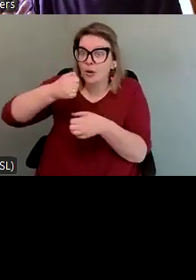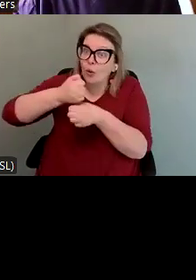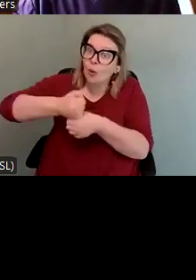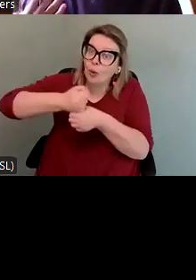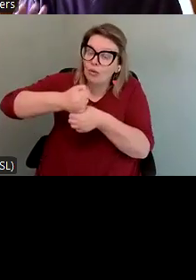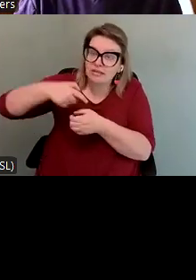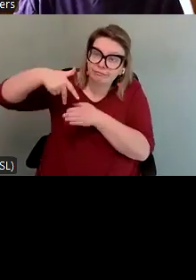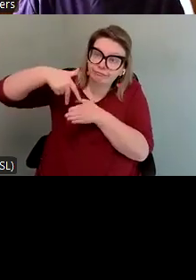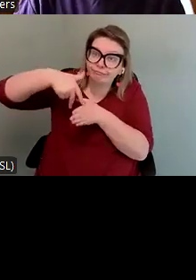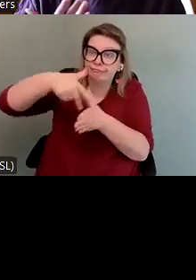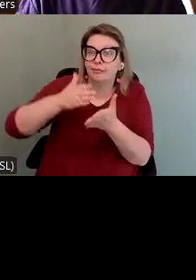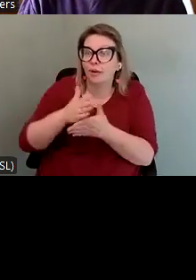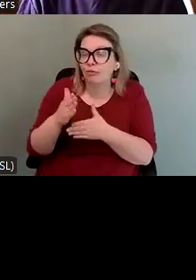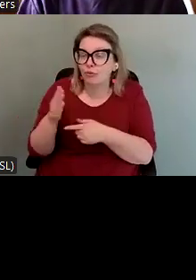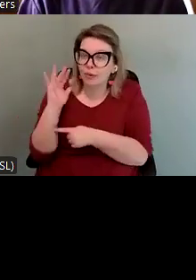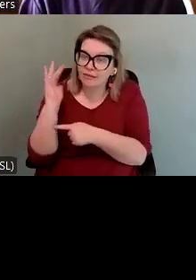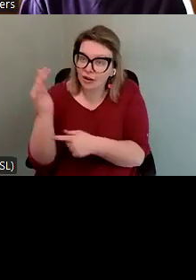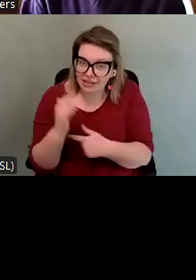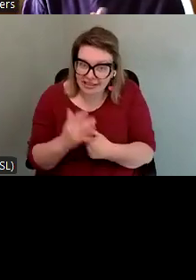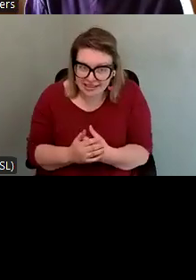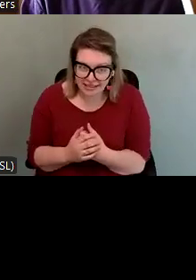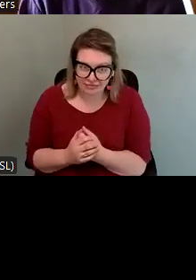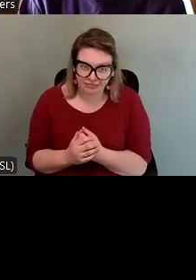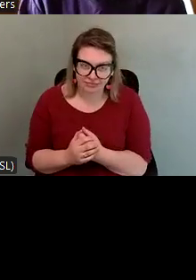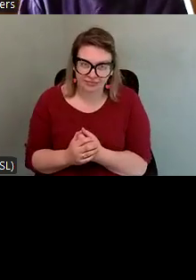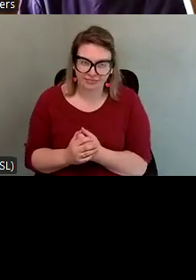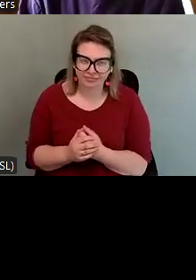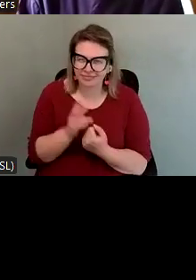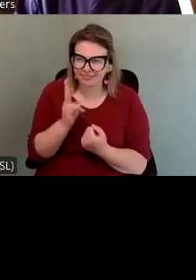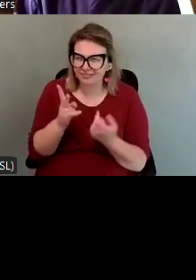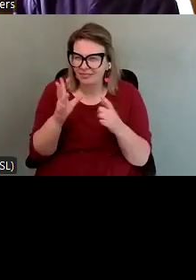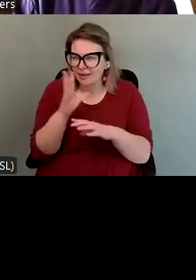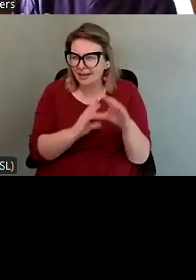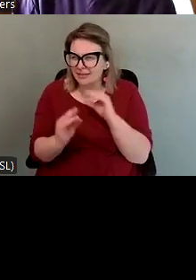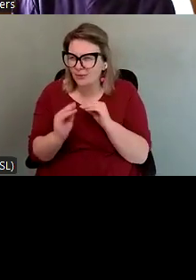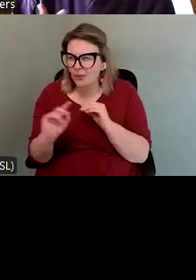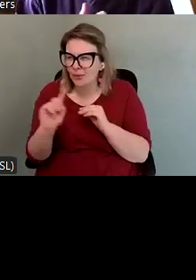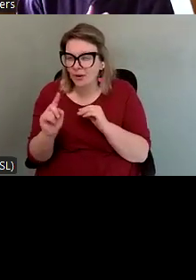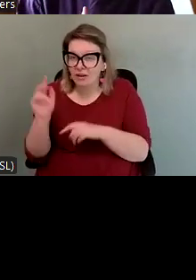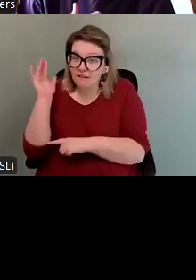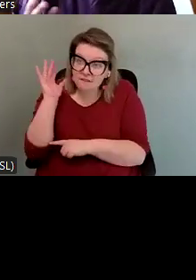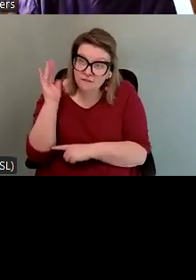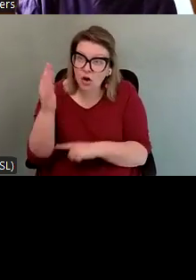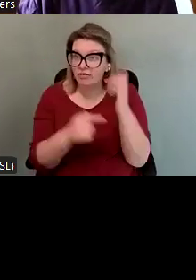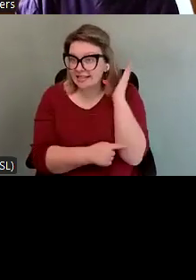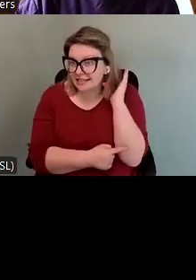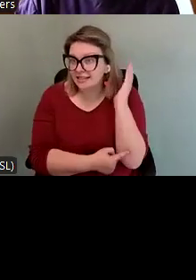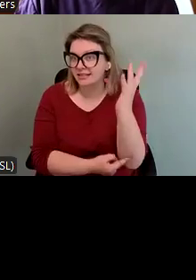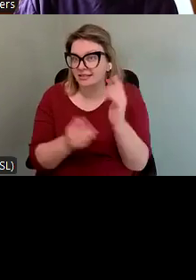Again, just trying to bring this Metaphor in is that a forest is a whole network of organic life.